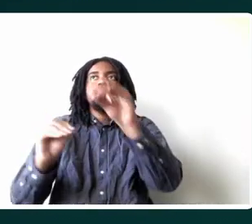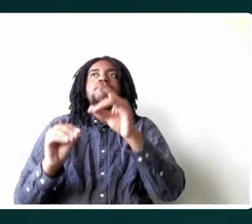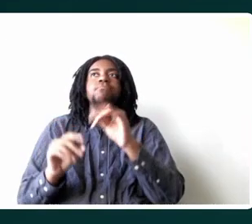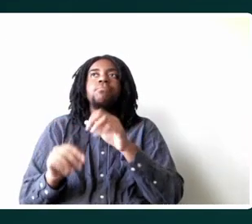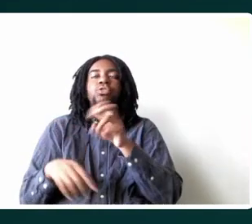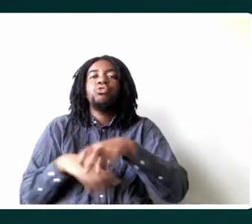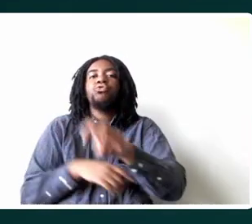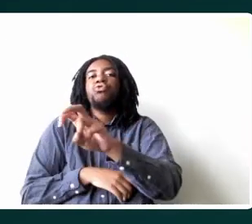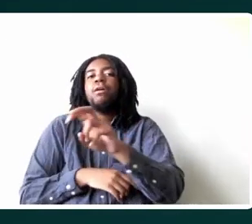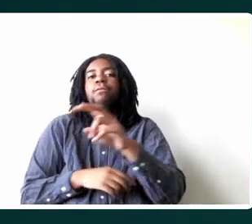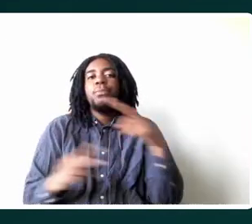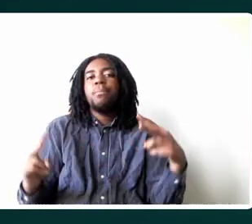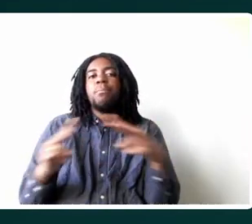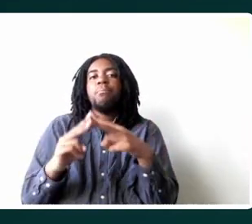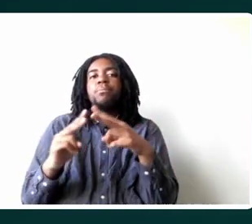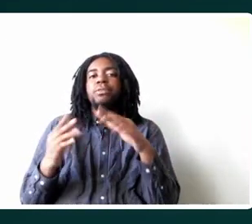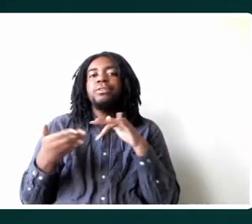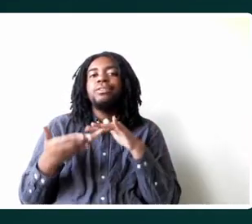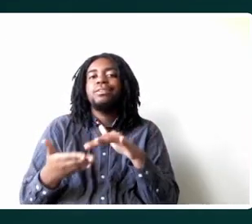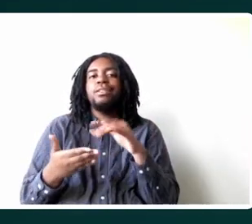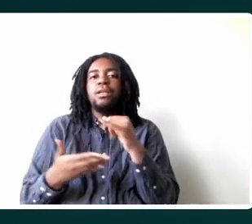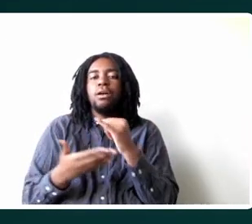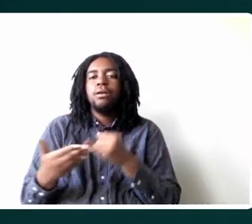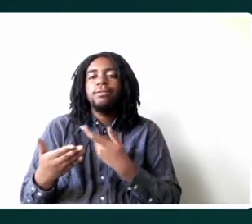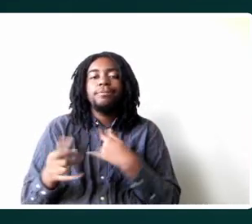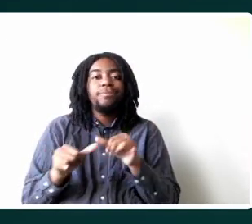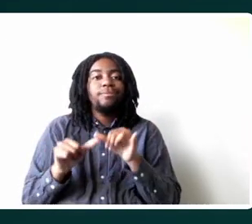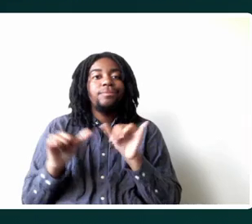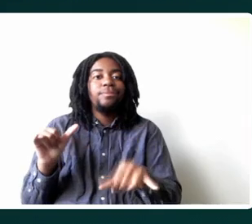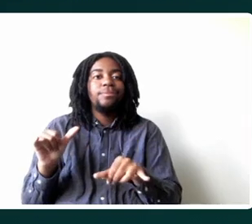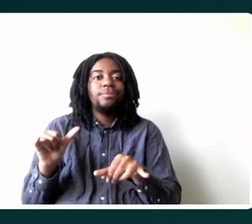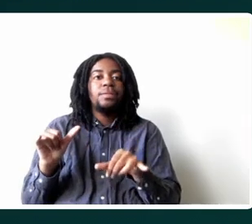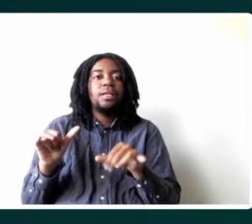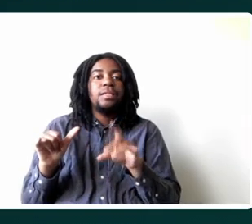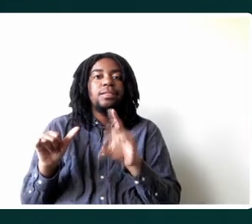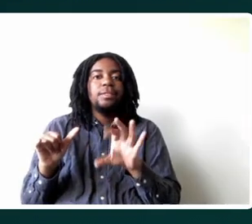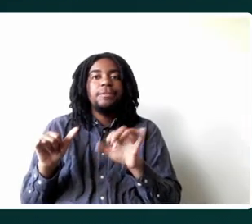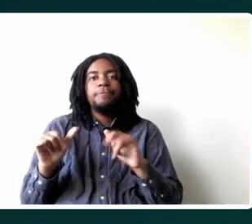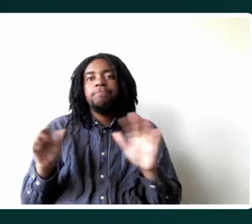He remained in Washington actually for the entirety of his career and was hired in the